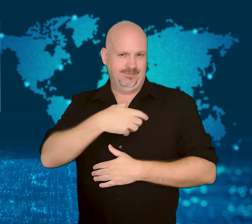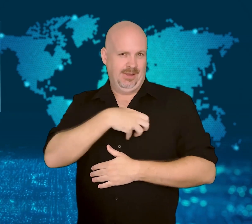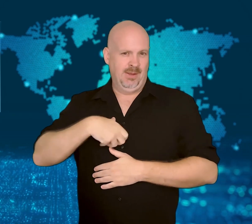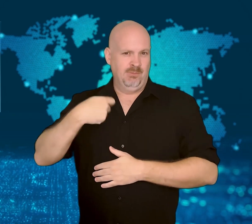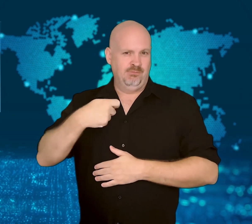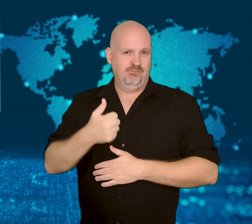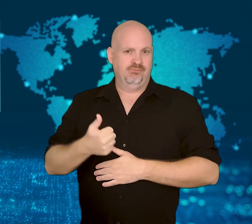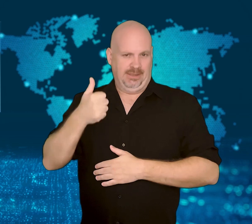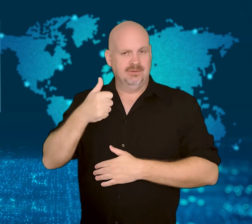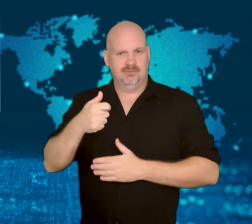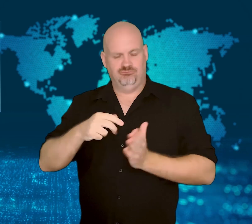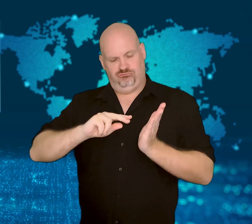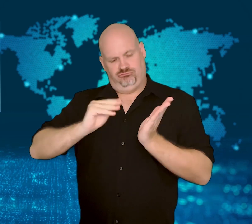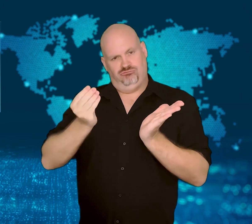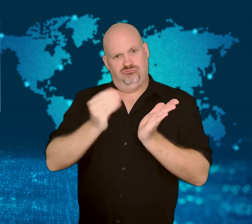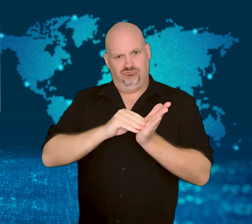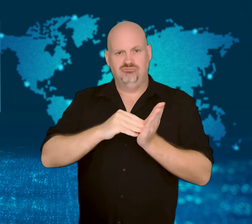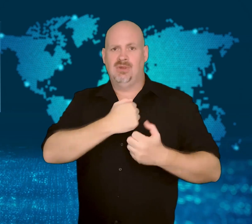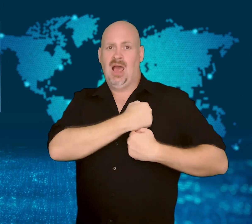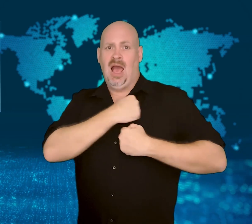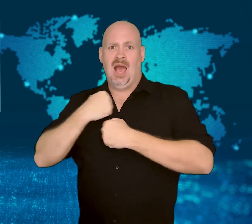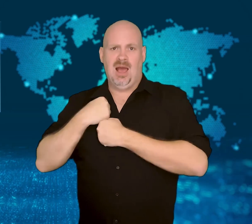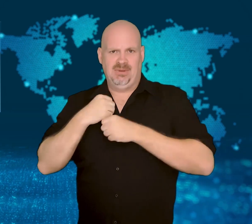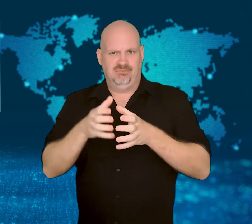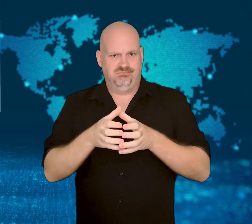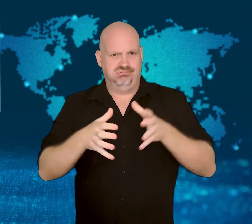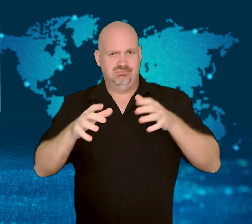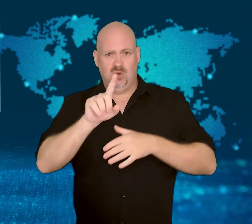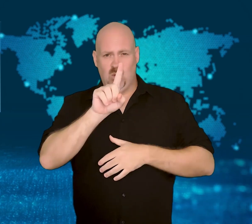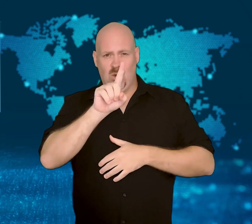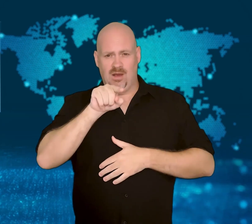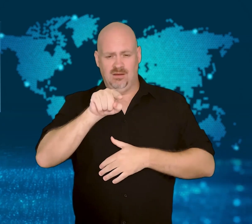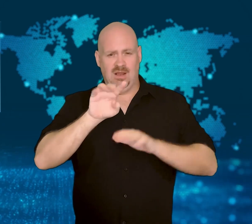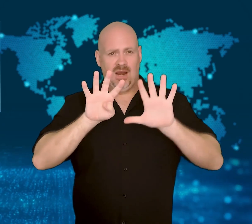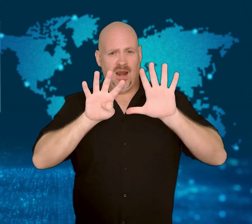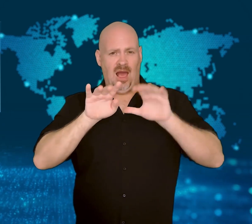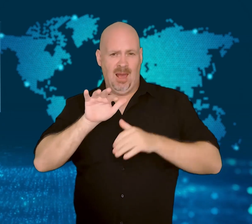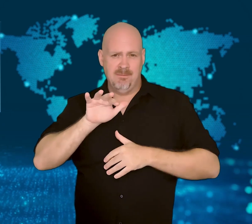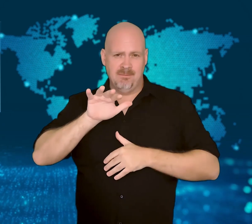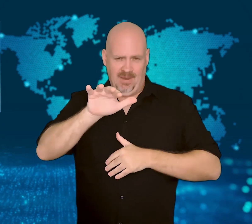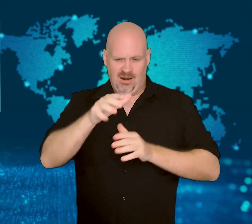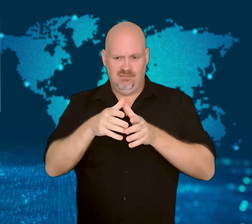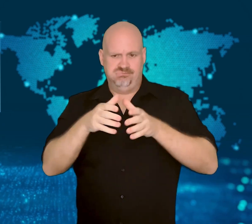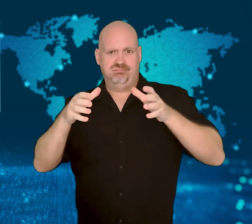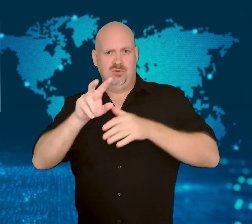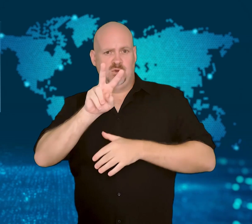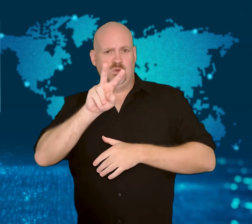President Putin signed a decree to increase the country's armed forces